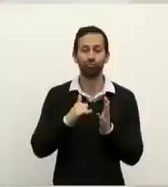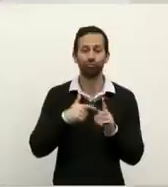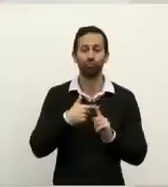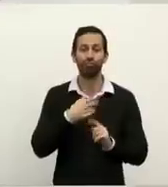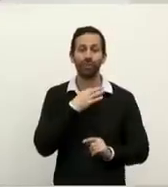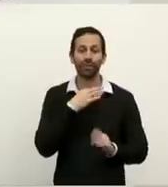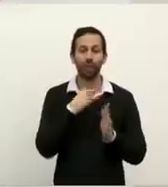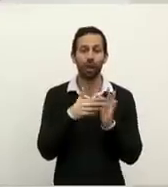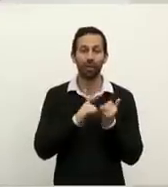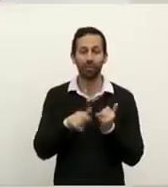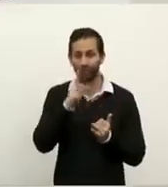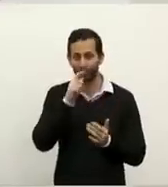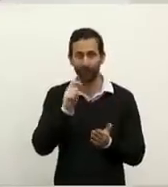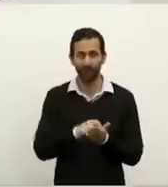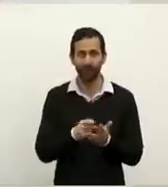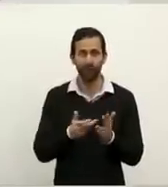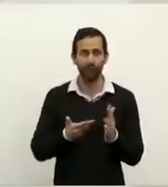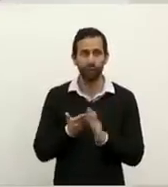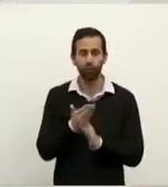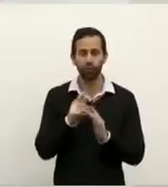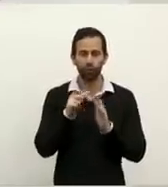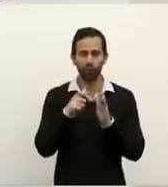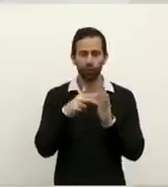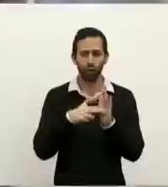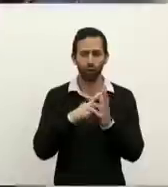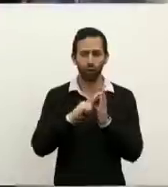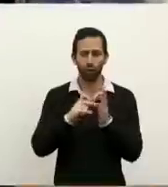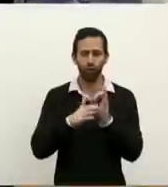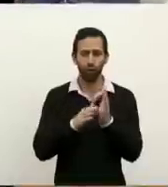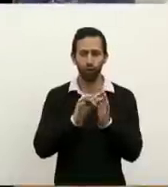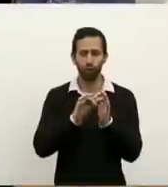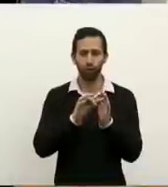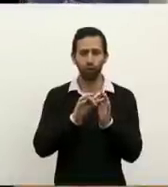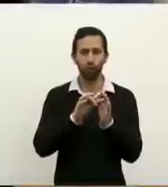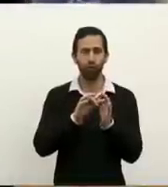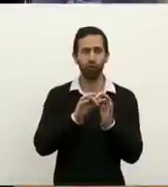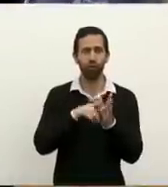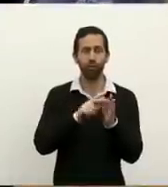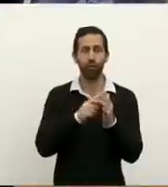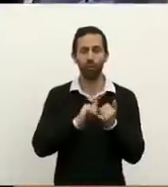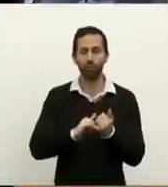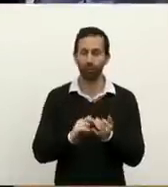this could be funded through consumables." Right. That can be me again.